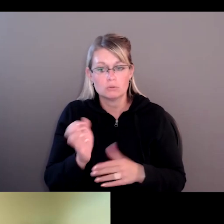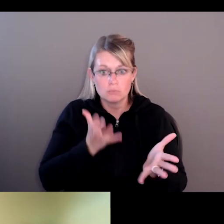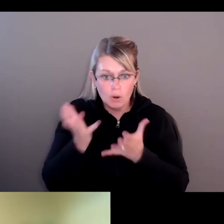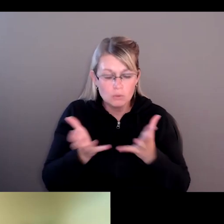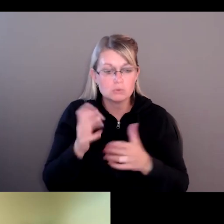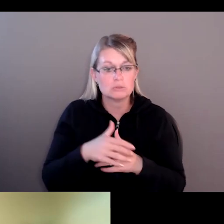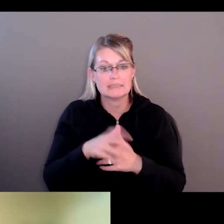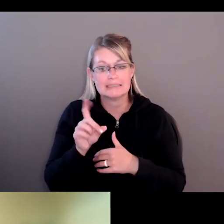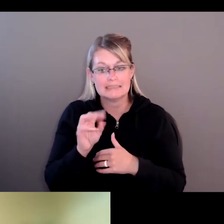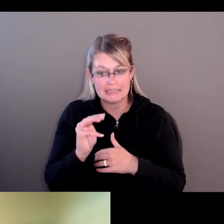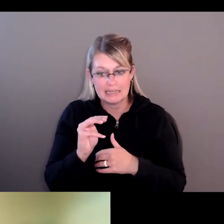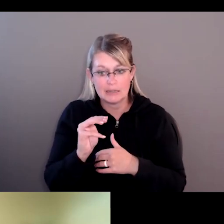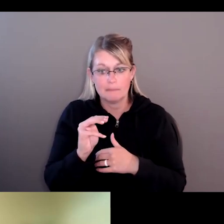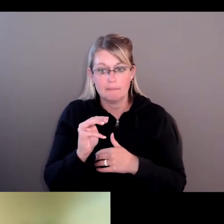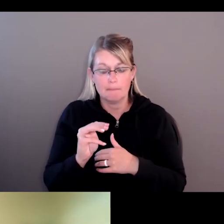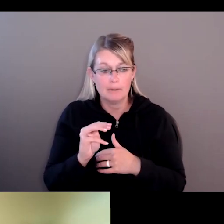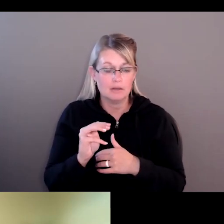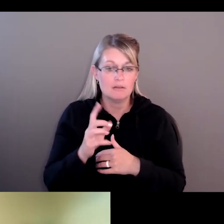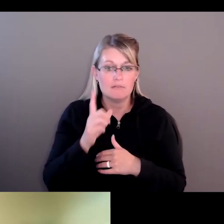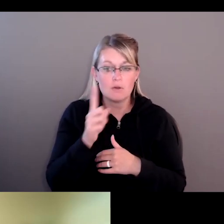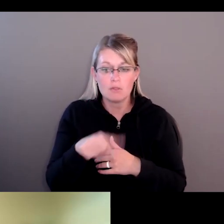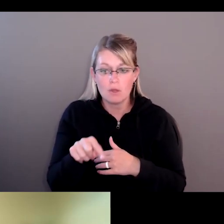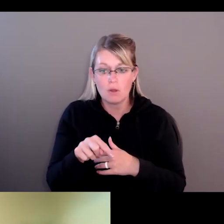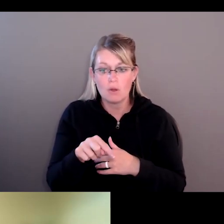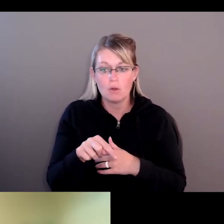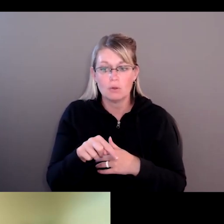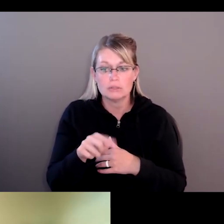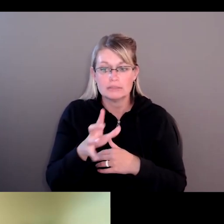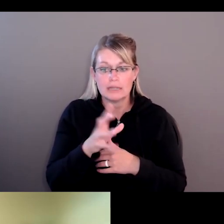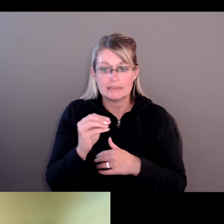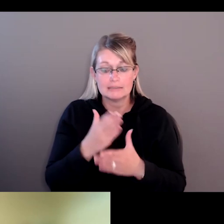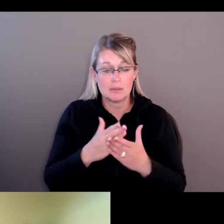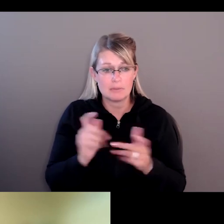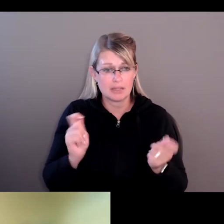lights et cetera preferred for people or manual customization, and he spoke to it a little bit,